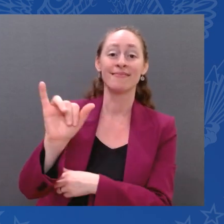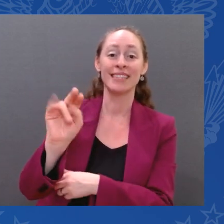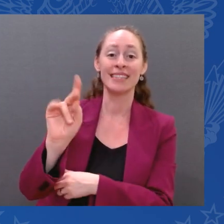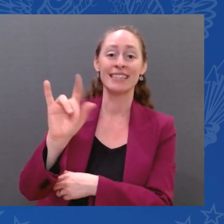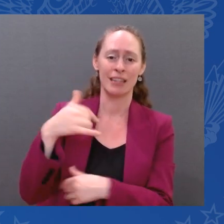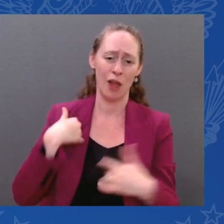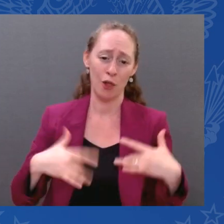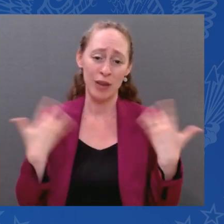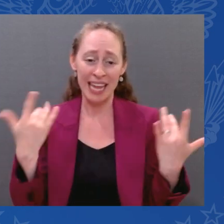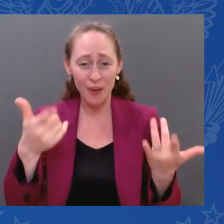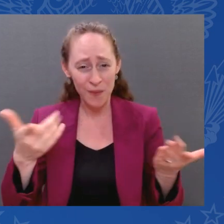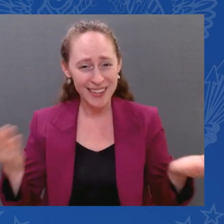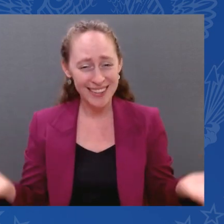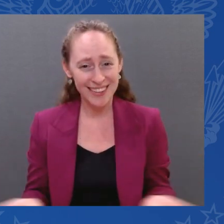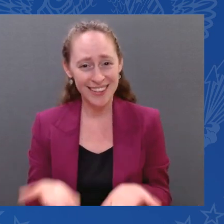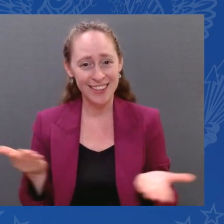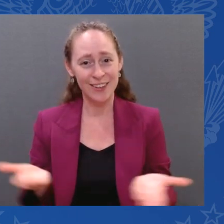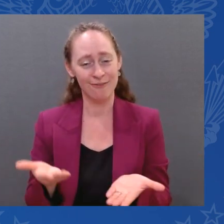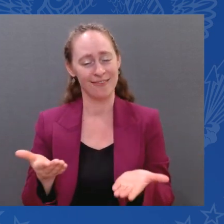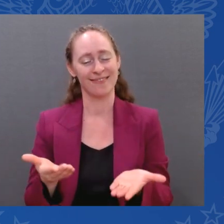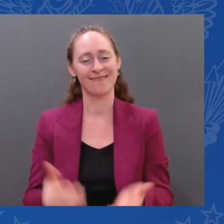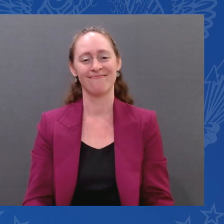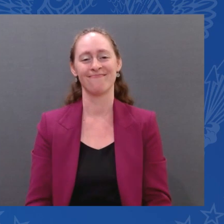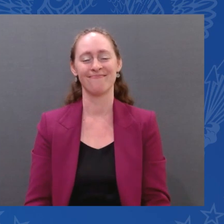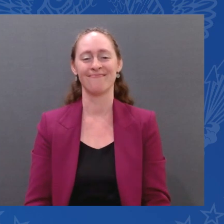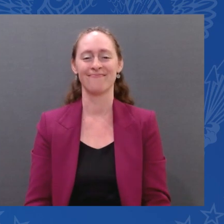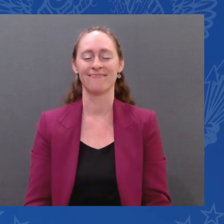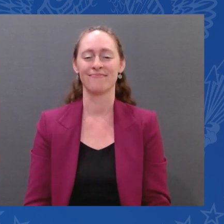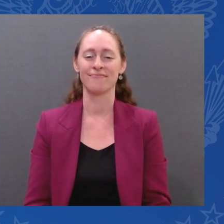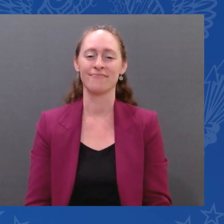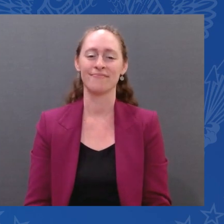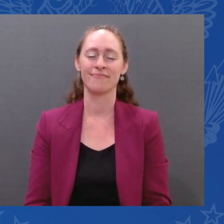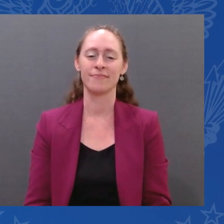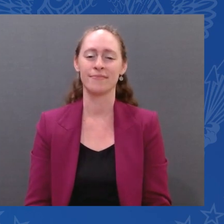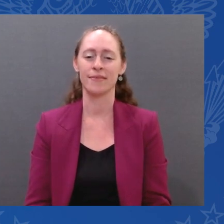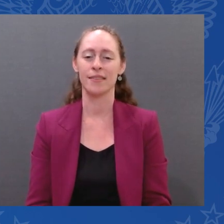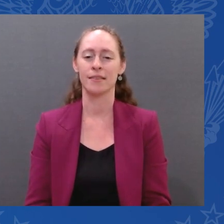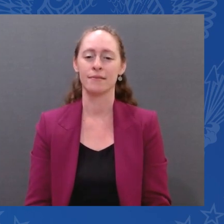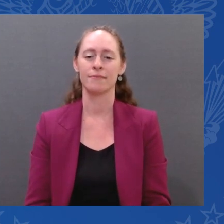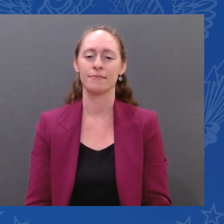I was staffing -- John was staffing me on a trip to Asia in late 70's.